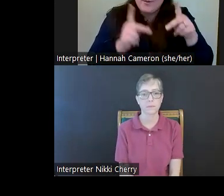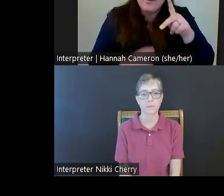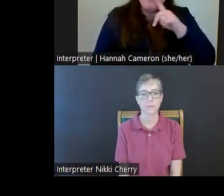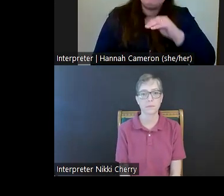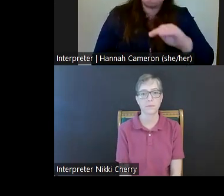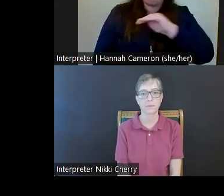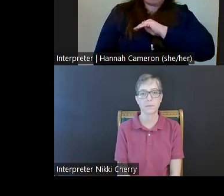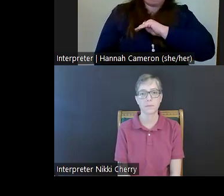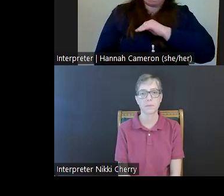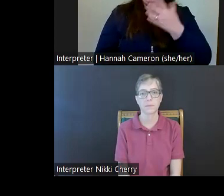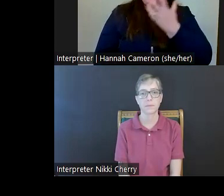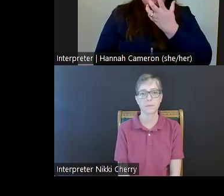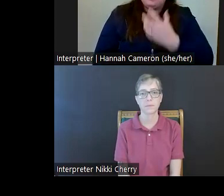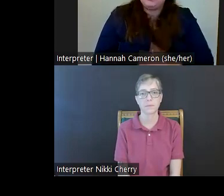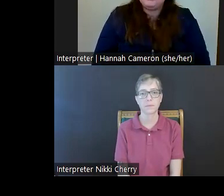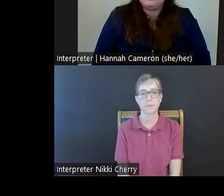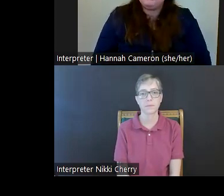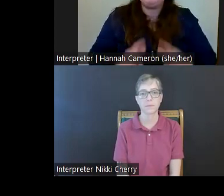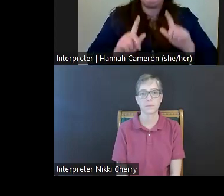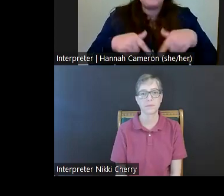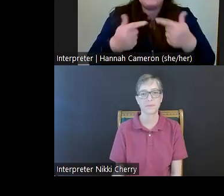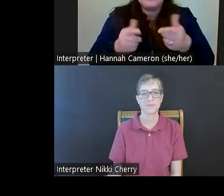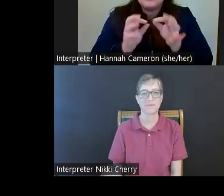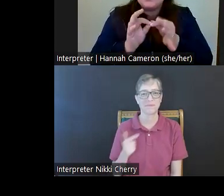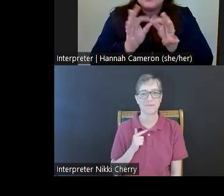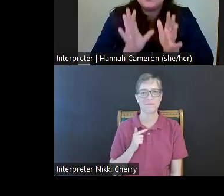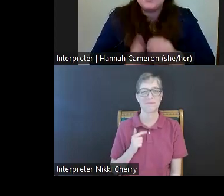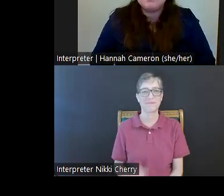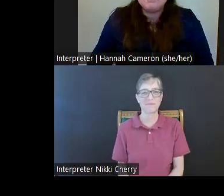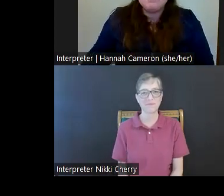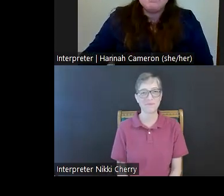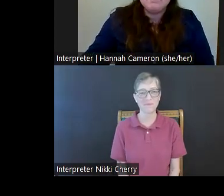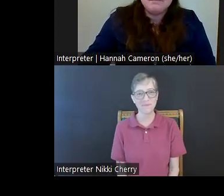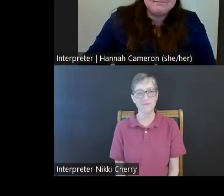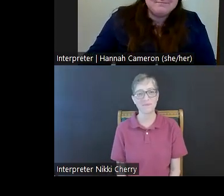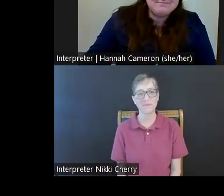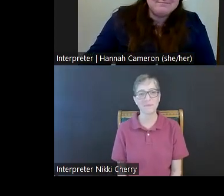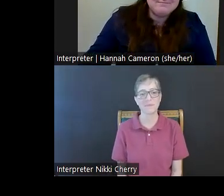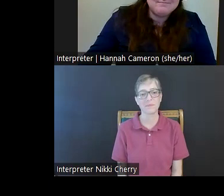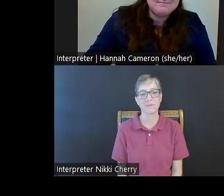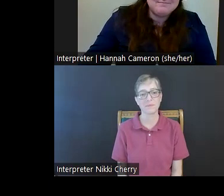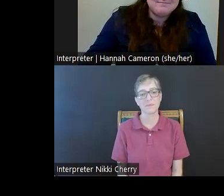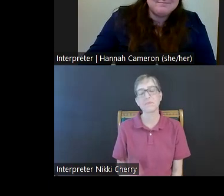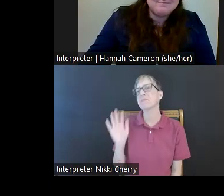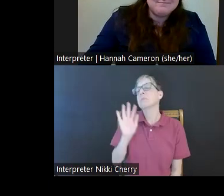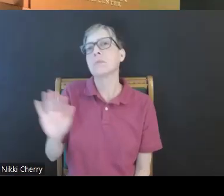uh we we started uh thinking about uh 20 years ago actually after we did some of the initial